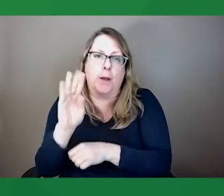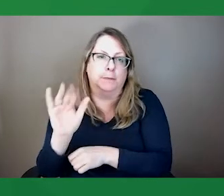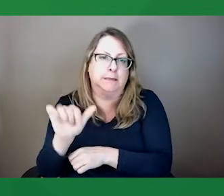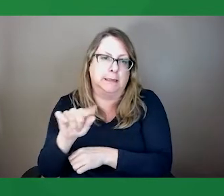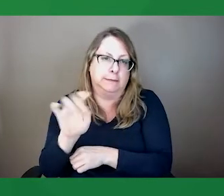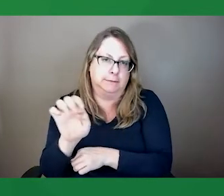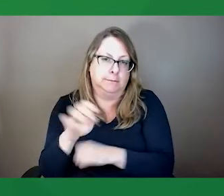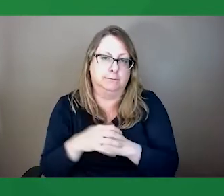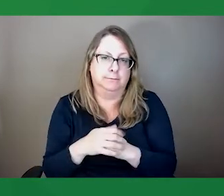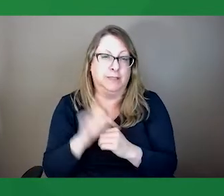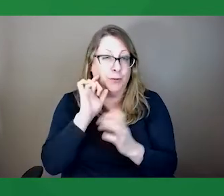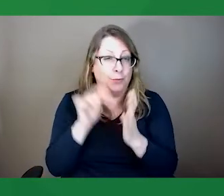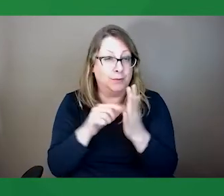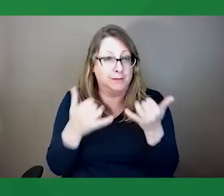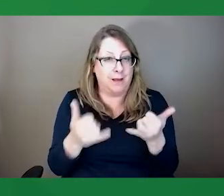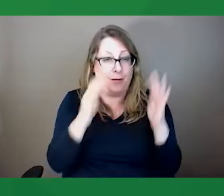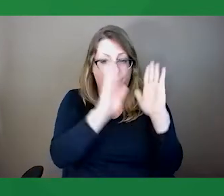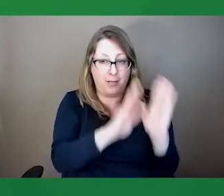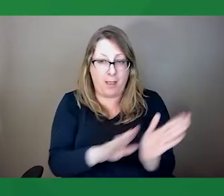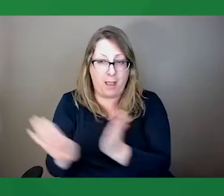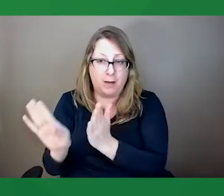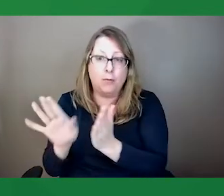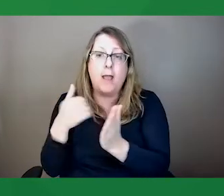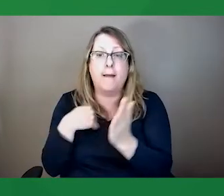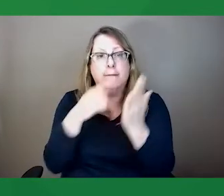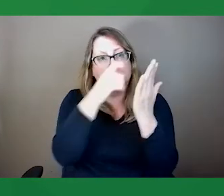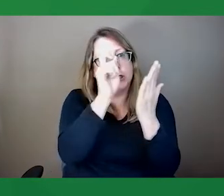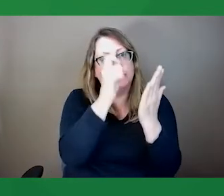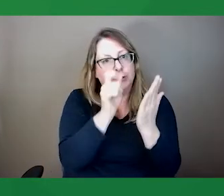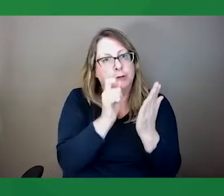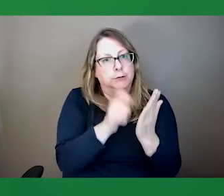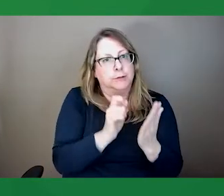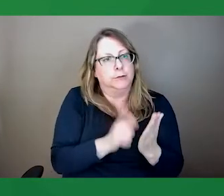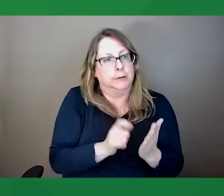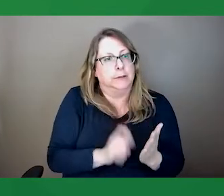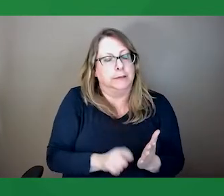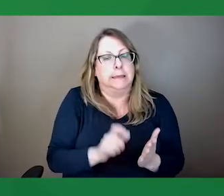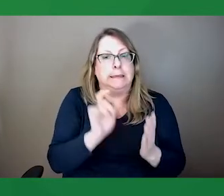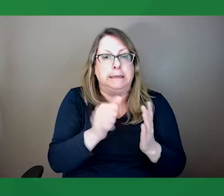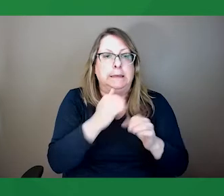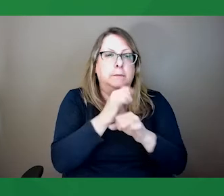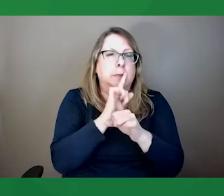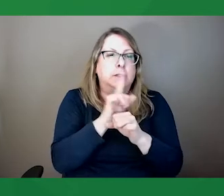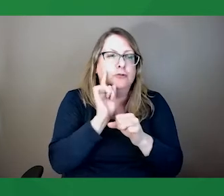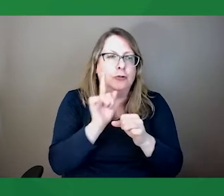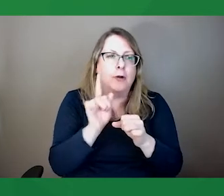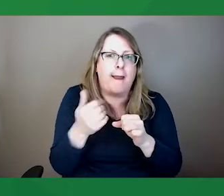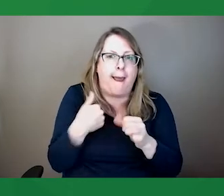is pretty much creating a different list of checkpoints that we're going to be using to try to hire people.